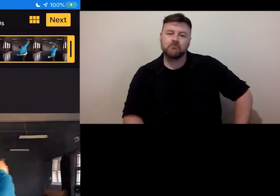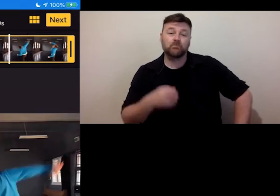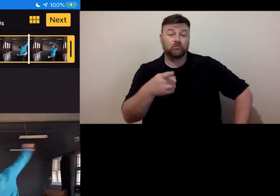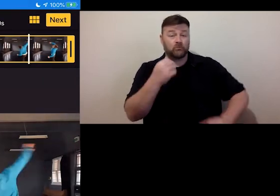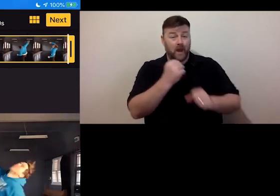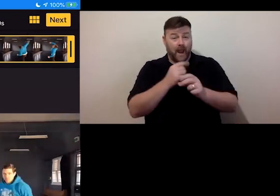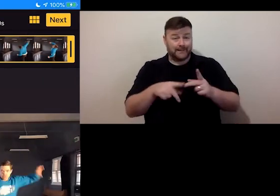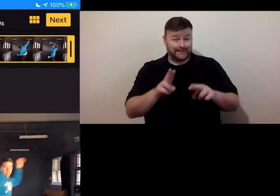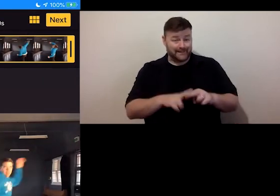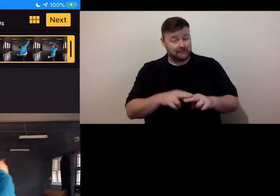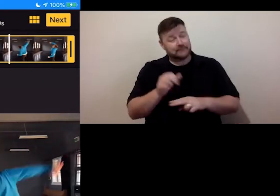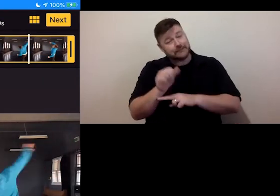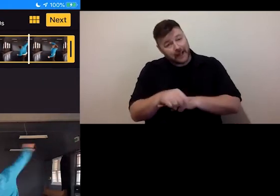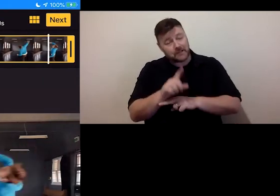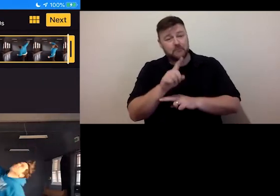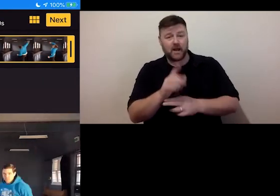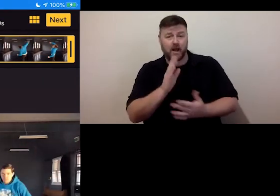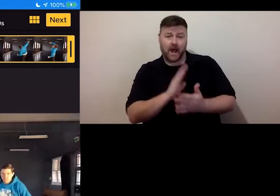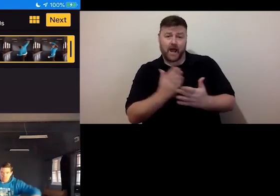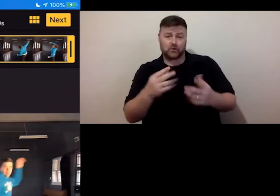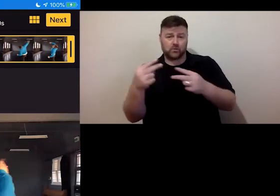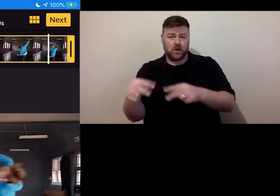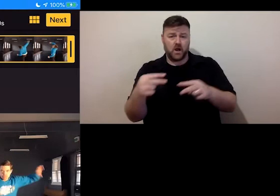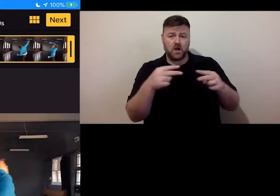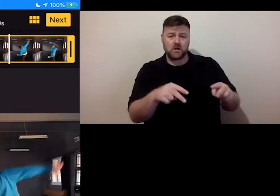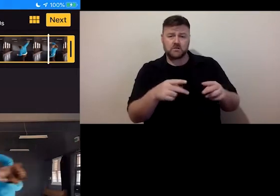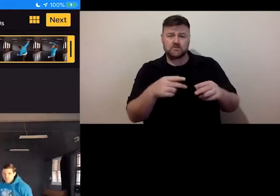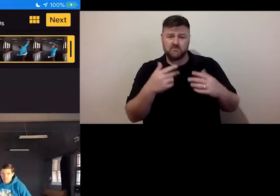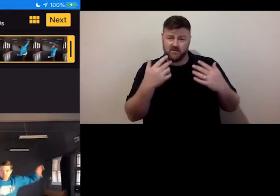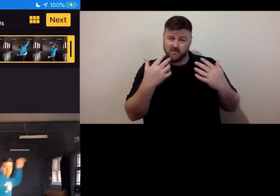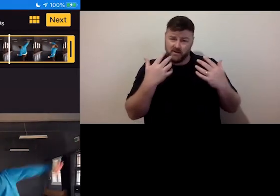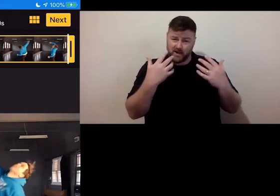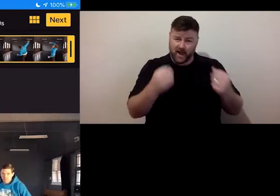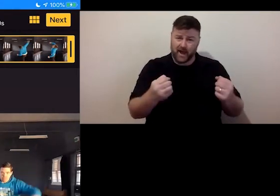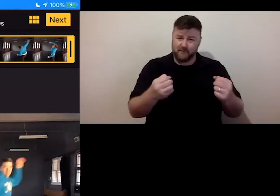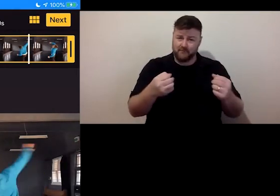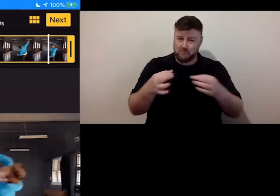GIF of Dance? Is there some kind of choreography going on?" For an